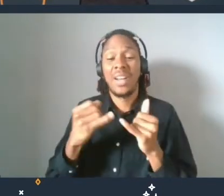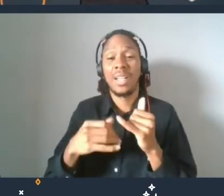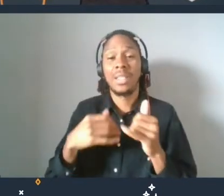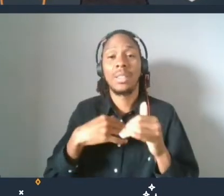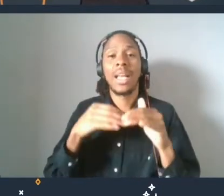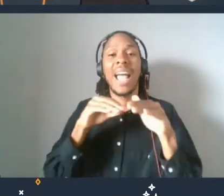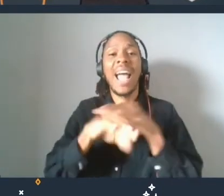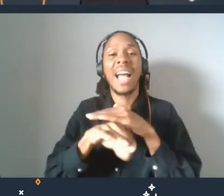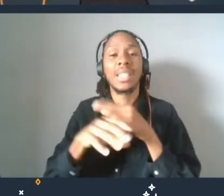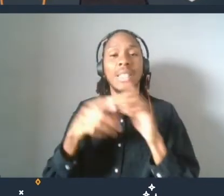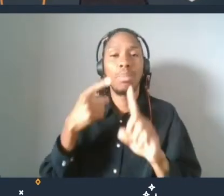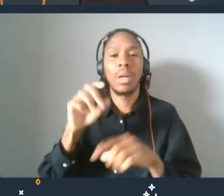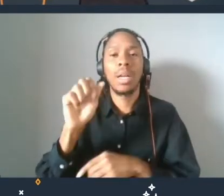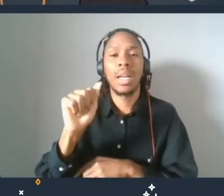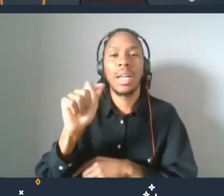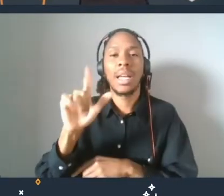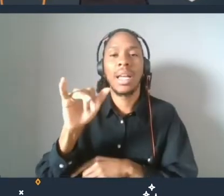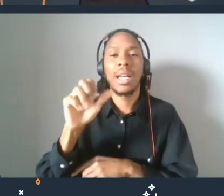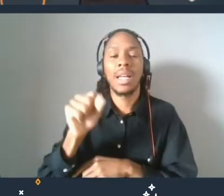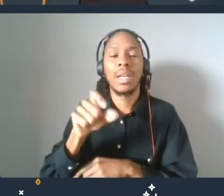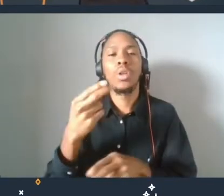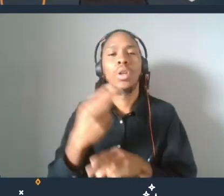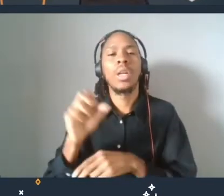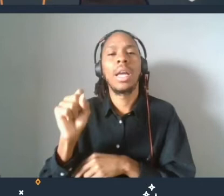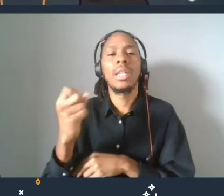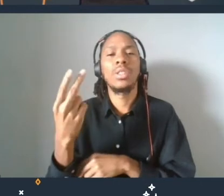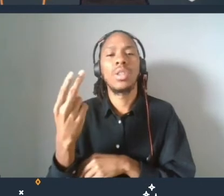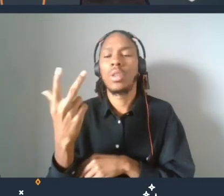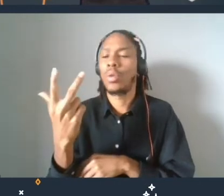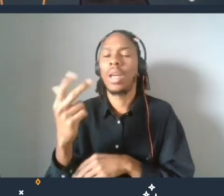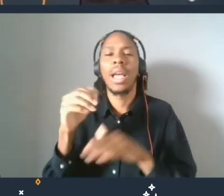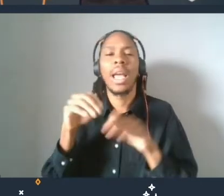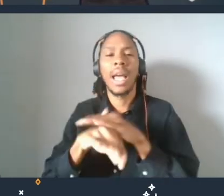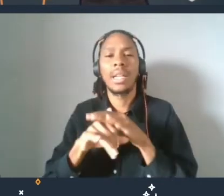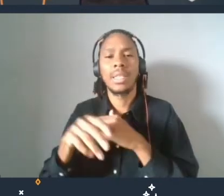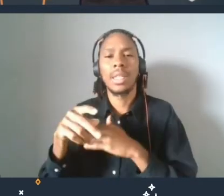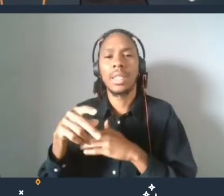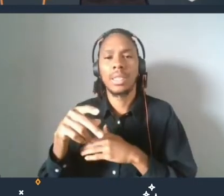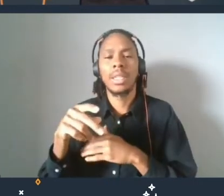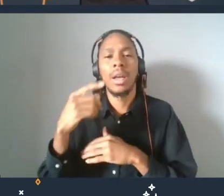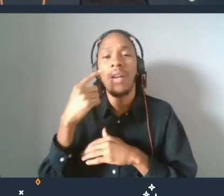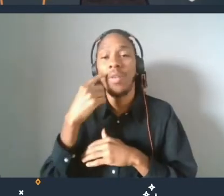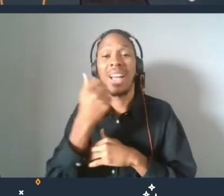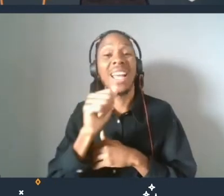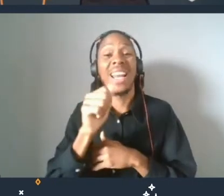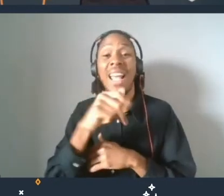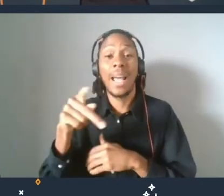which now means that you can use S3 Access Points with any application that requires an S3 bucket name to access data